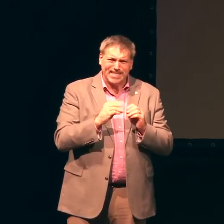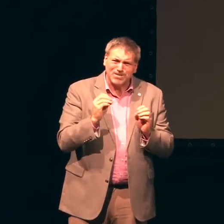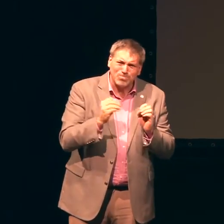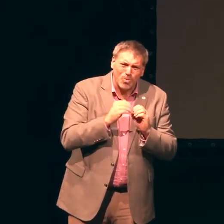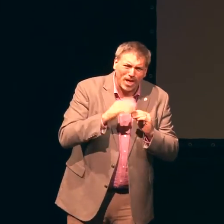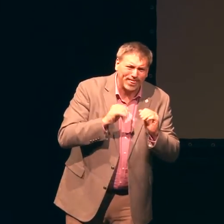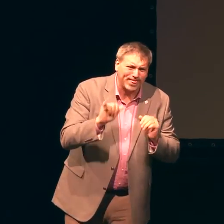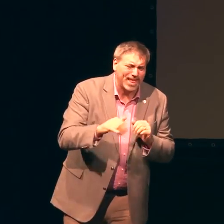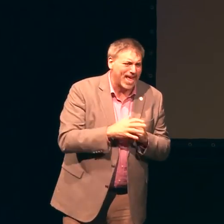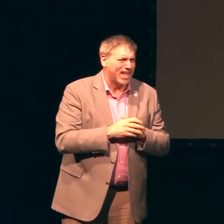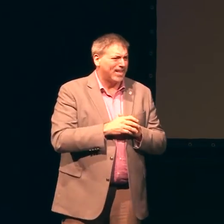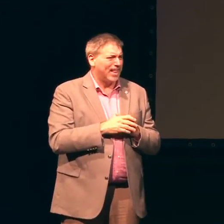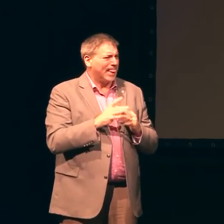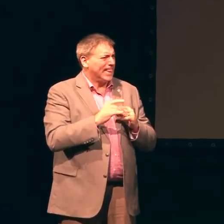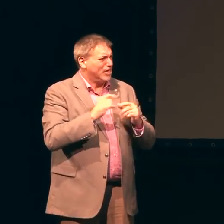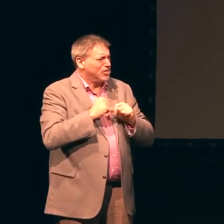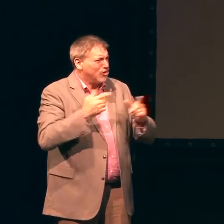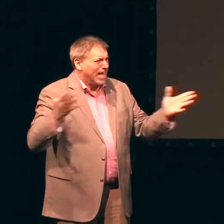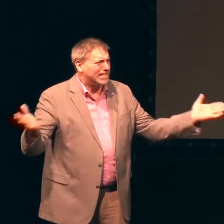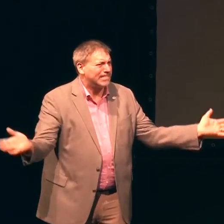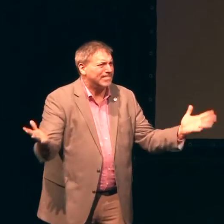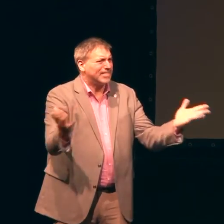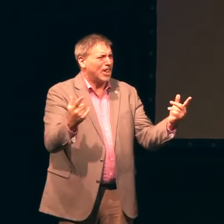about running meetings, no, it's more than that.